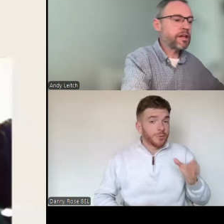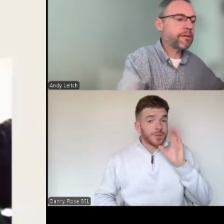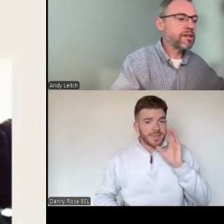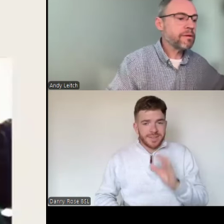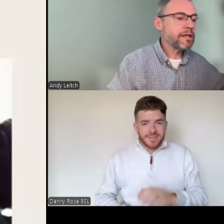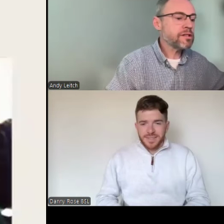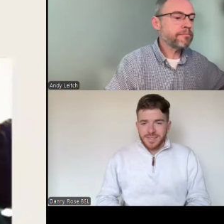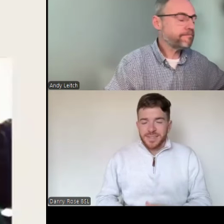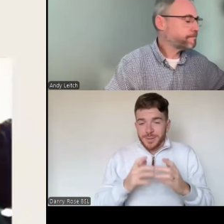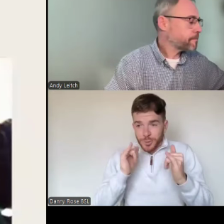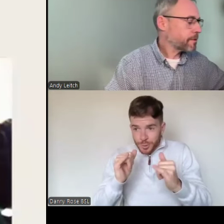Check my timings.